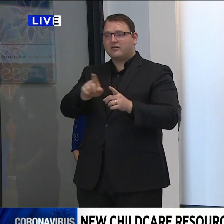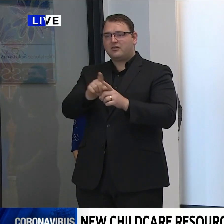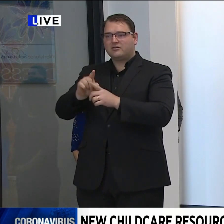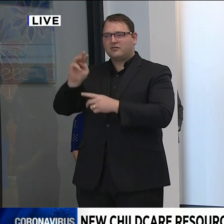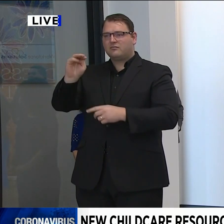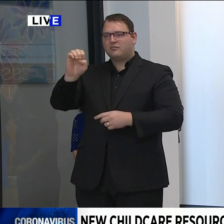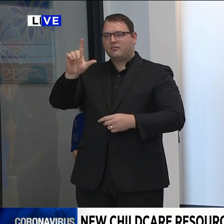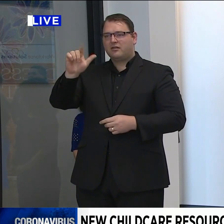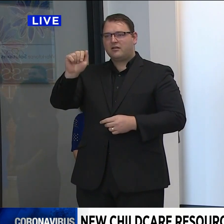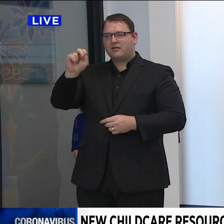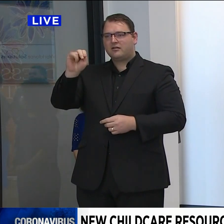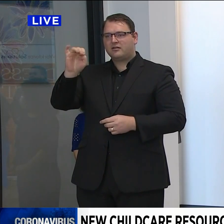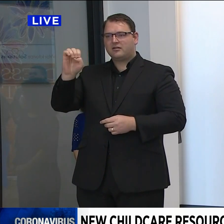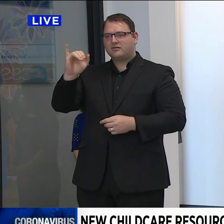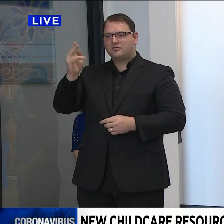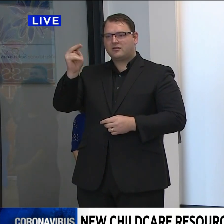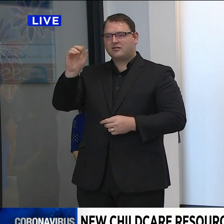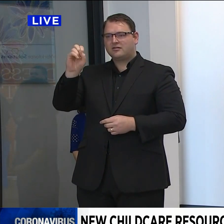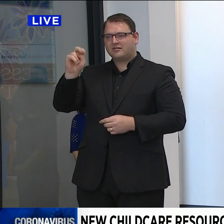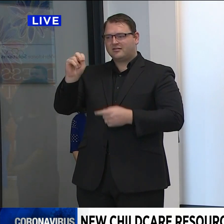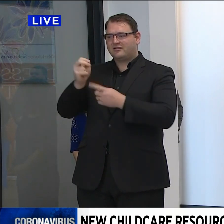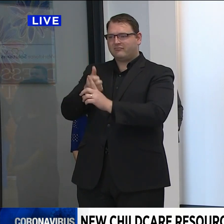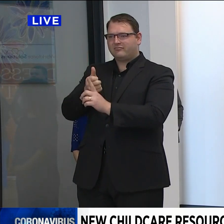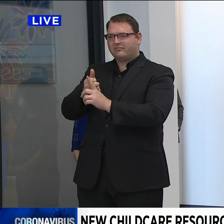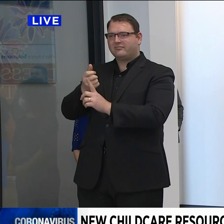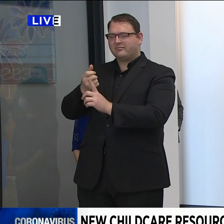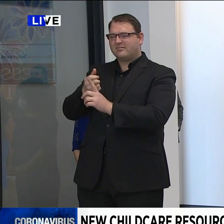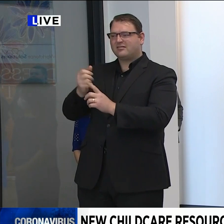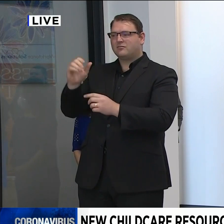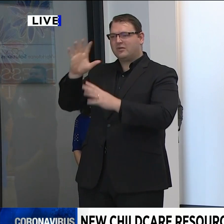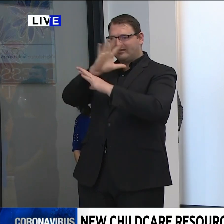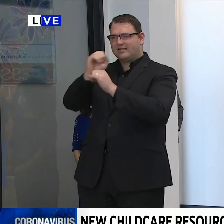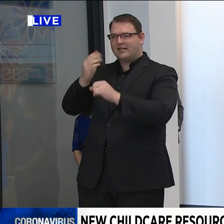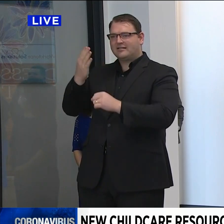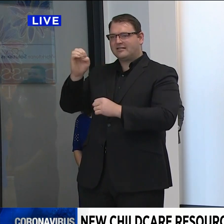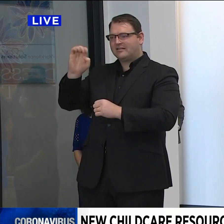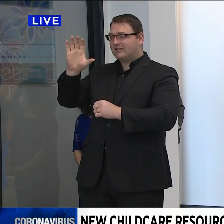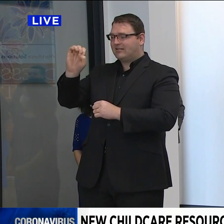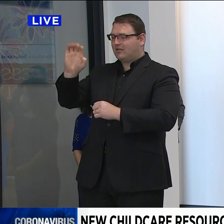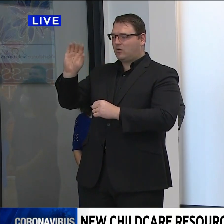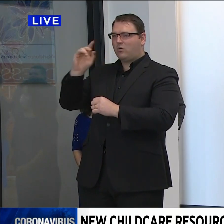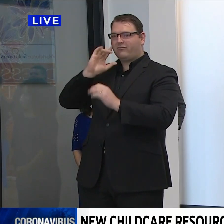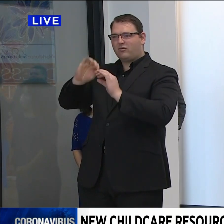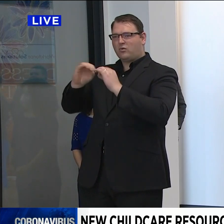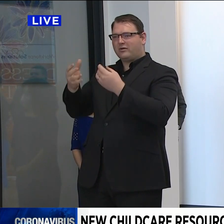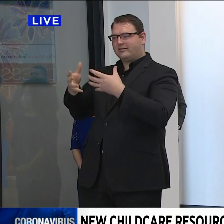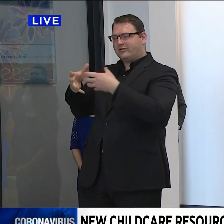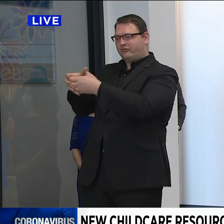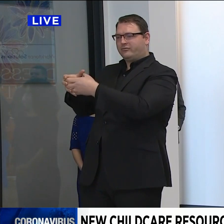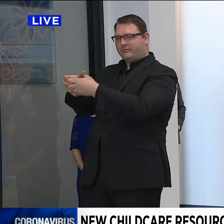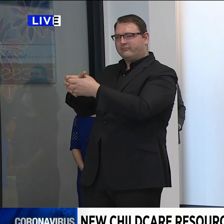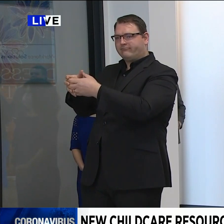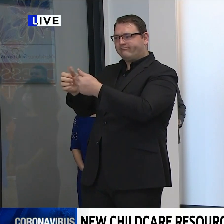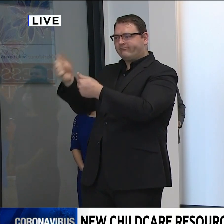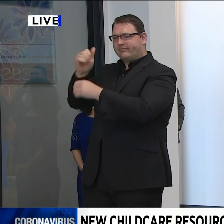They’re announcing some new resources for essential workers resources for essential workers during the coronavirus pandemic during the coronavirus pandemic let’s listen in right now. let’s listen in right now. >> And then I want to also And then I want to also acknowledge I’m Melanie Johnson